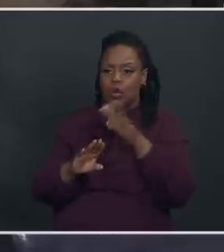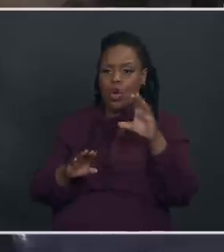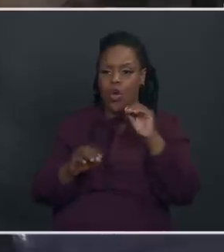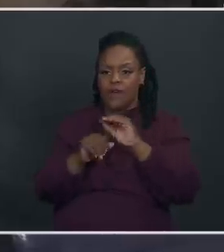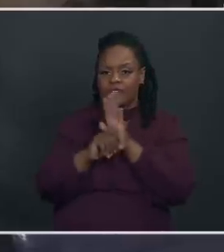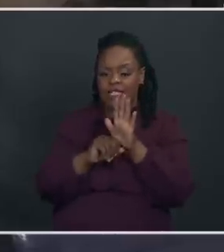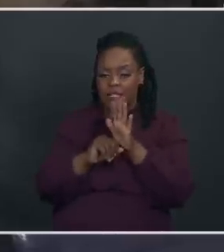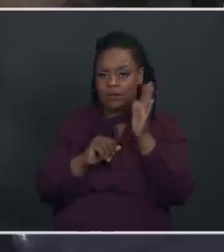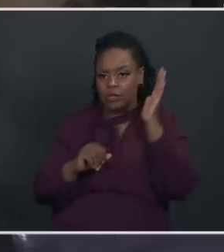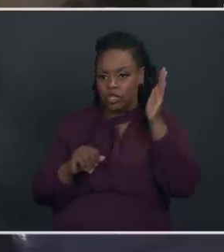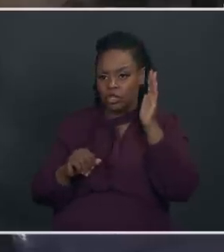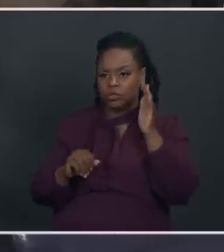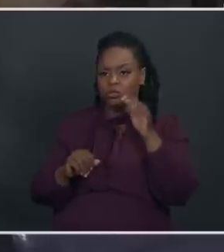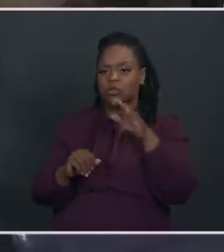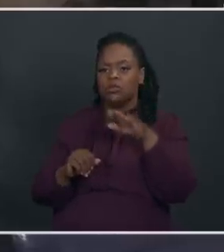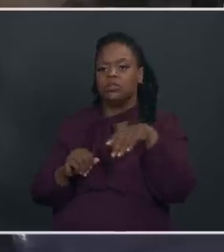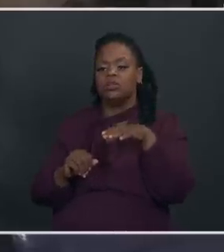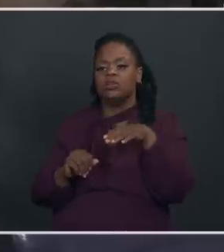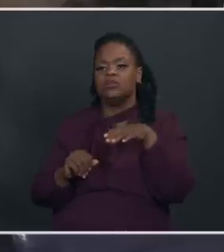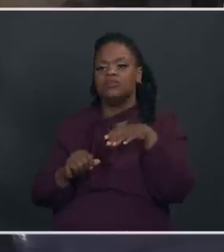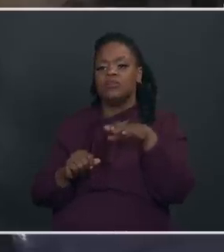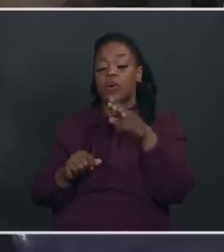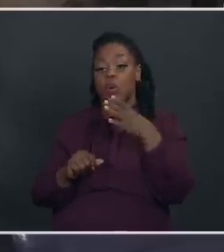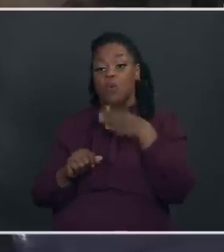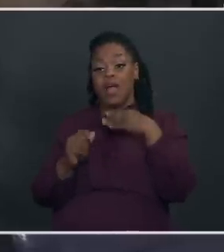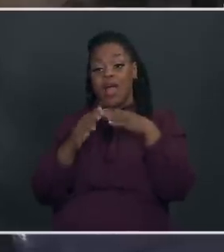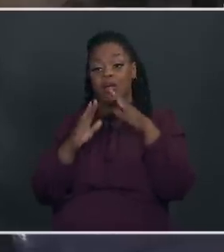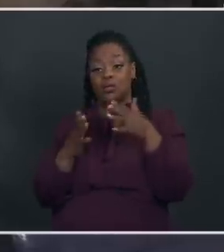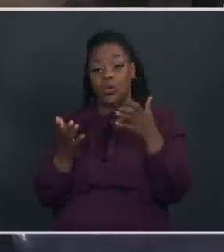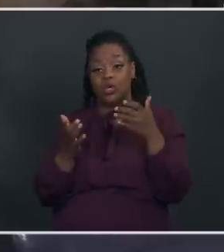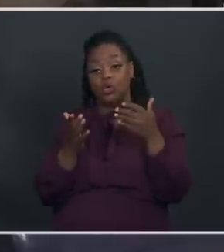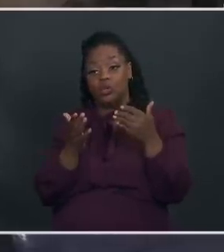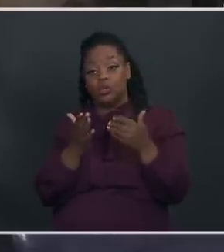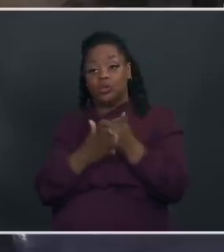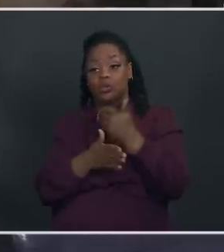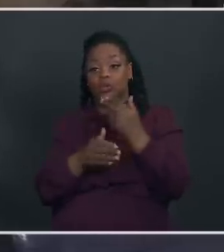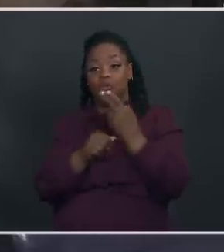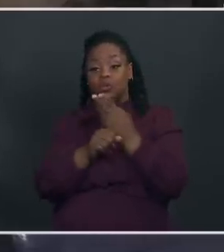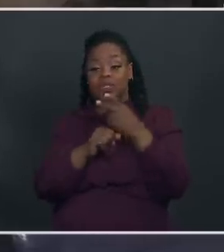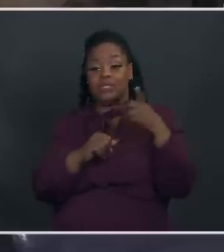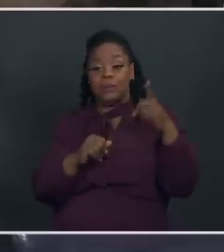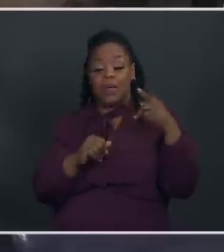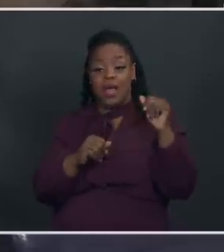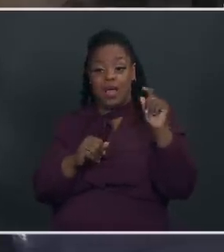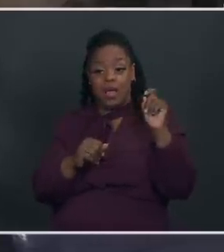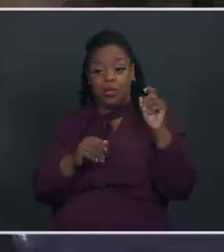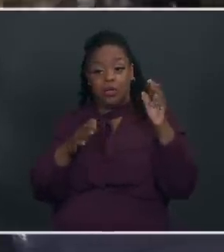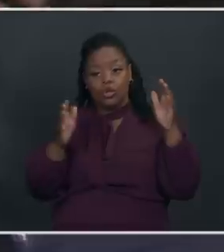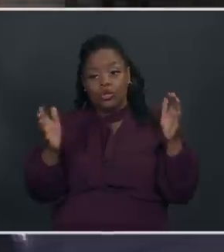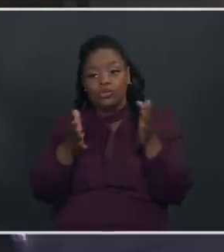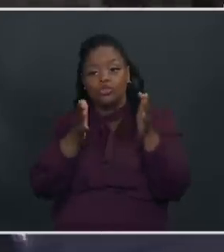considering using the Defense Production Act to compel other pharmaceutical companies to produce